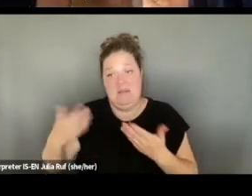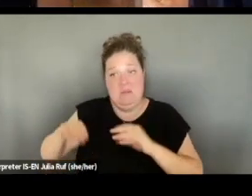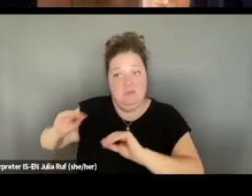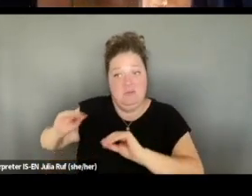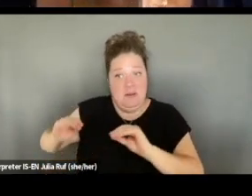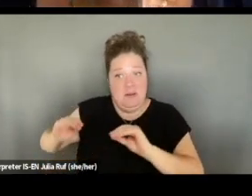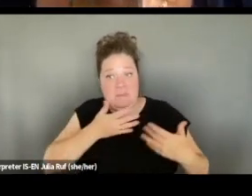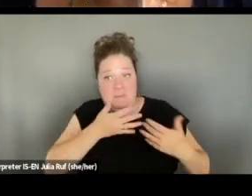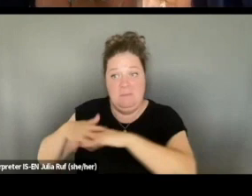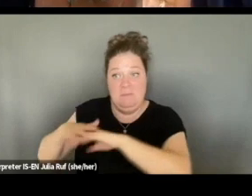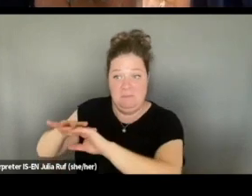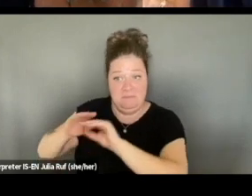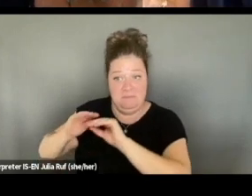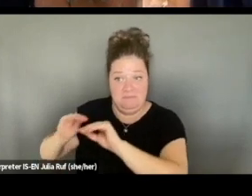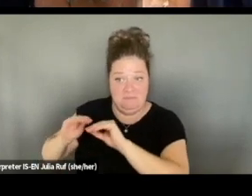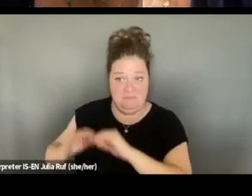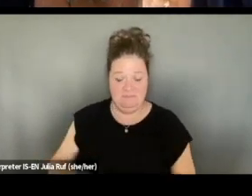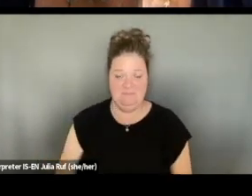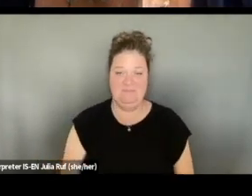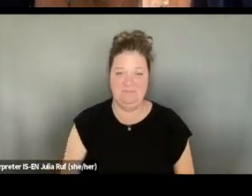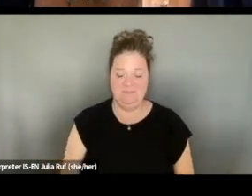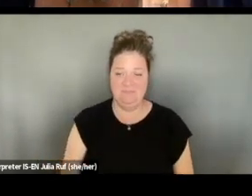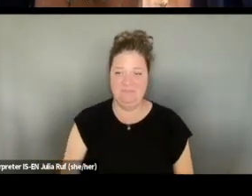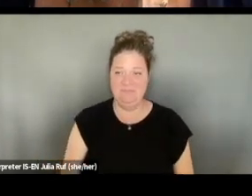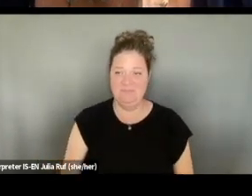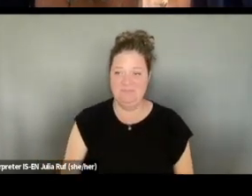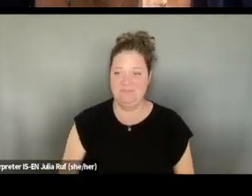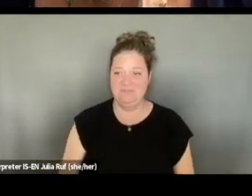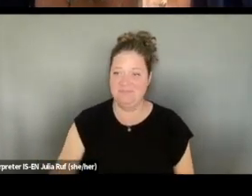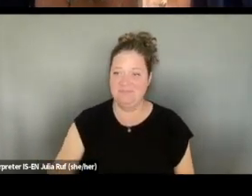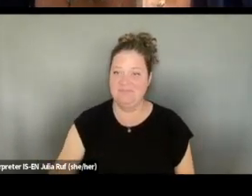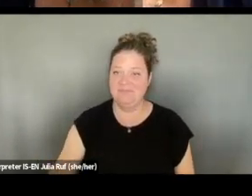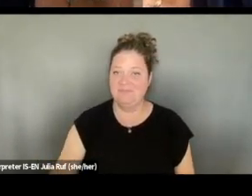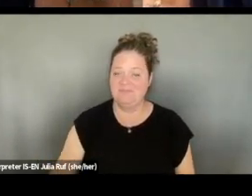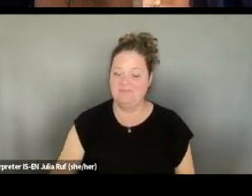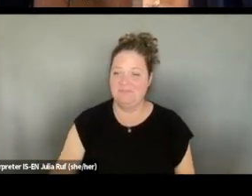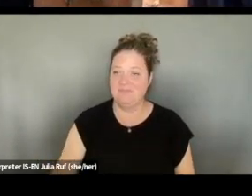time for questions, and apart from some of them that kind of sneaked